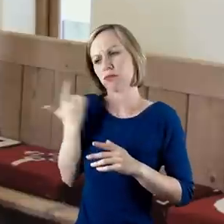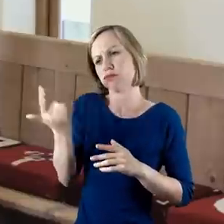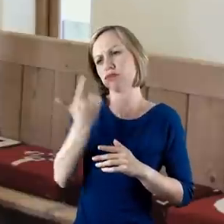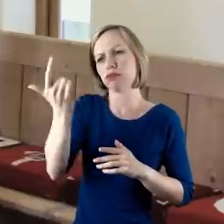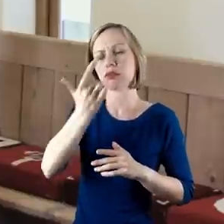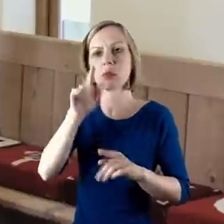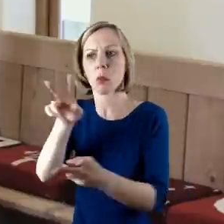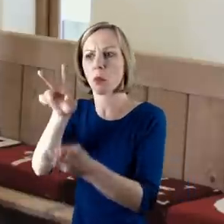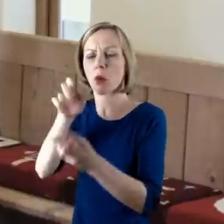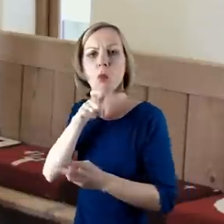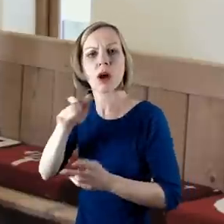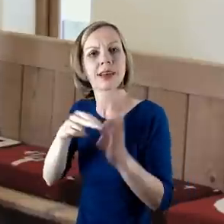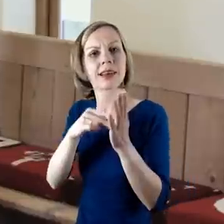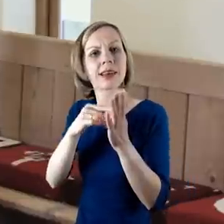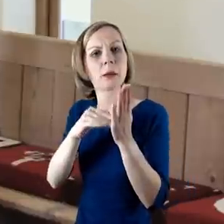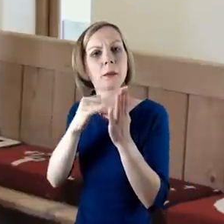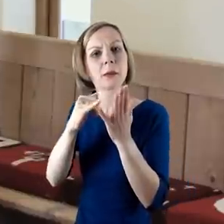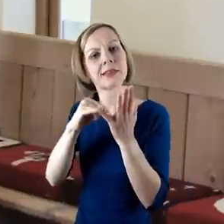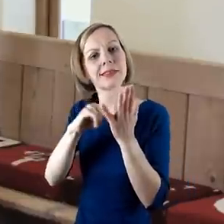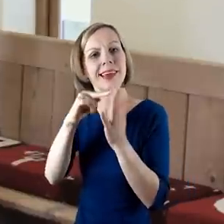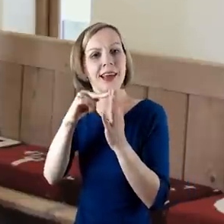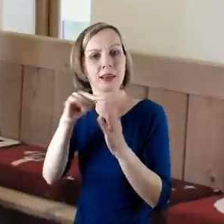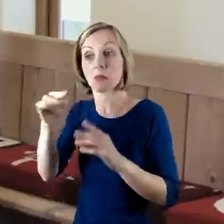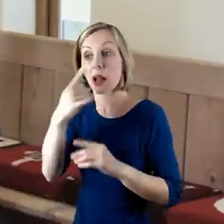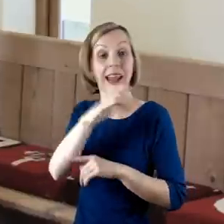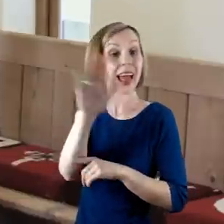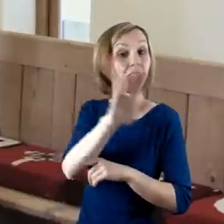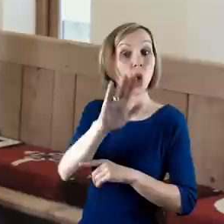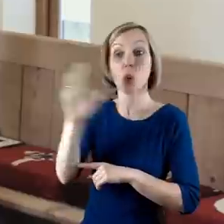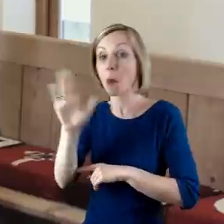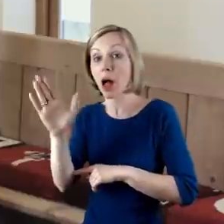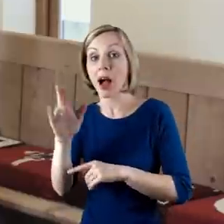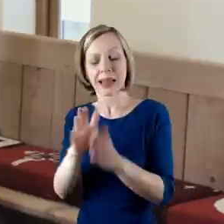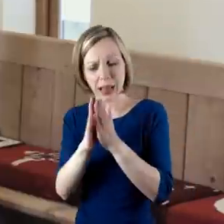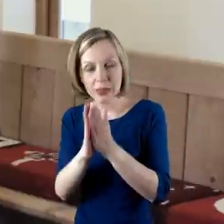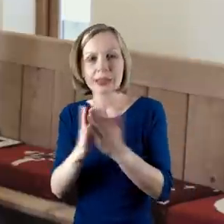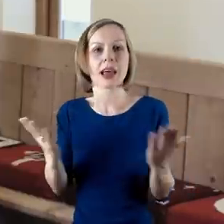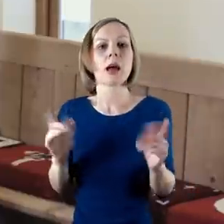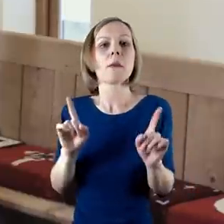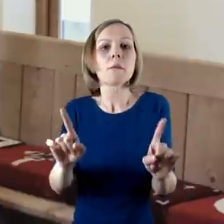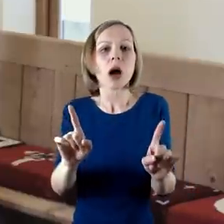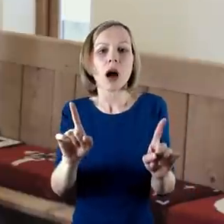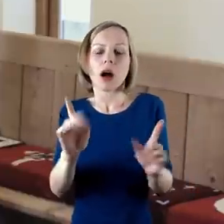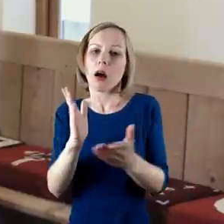It can be used just to mean hello or goodbye. But spiritually, its significance is